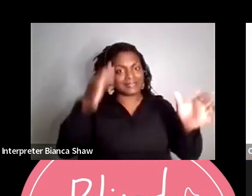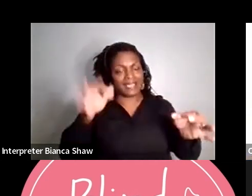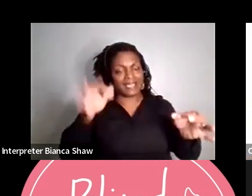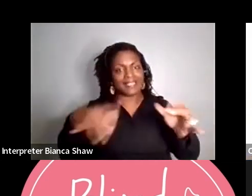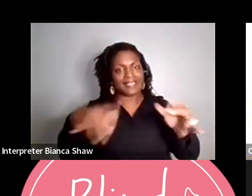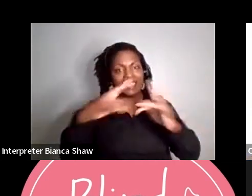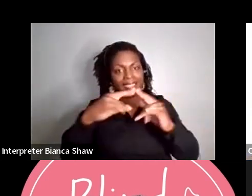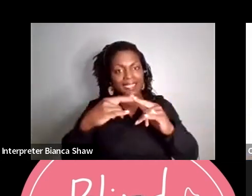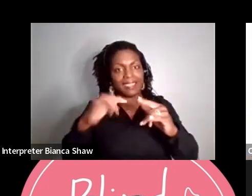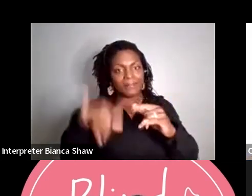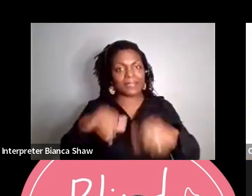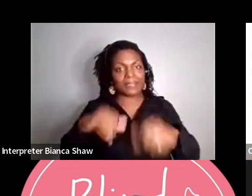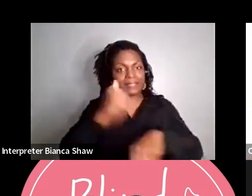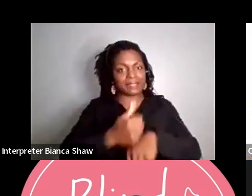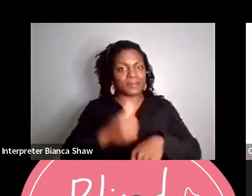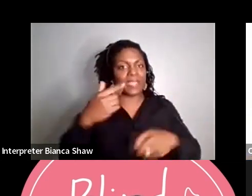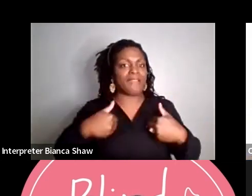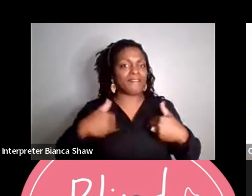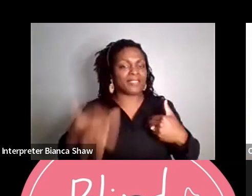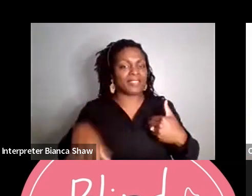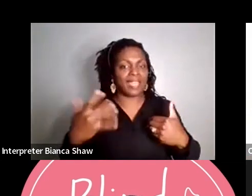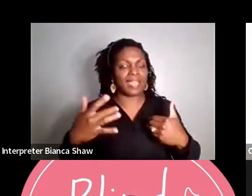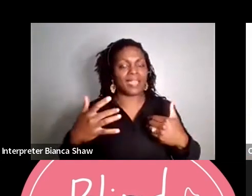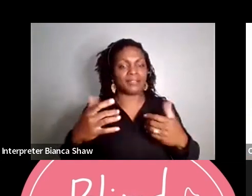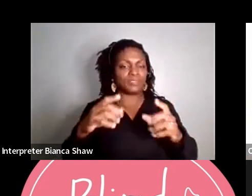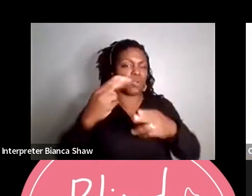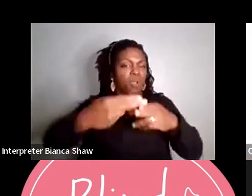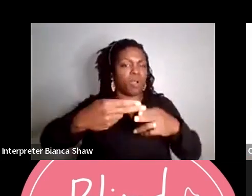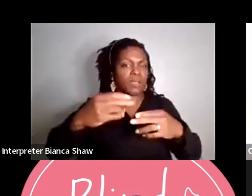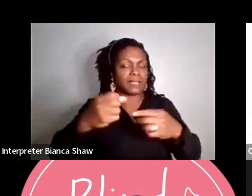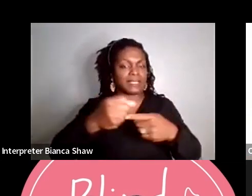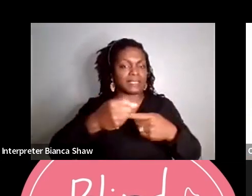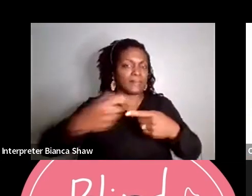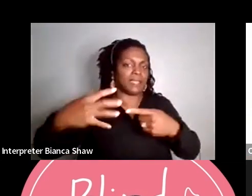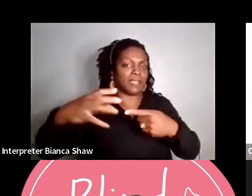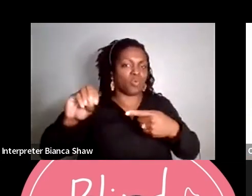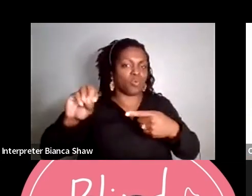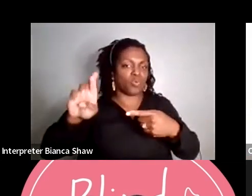There's something called the expanded core curriculum and that is something that really just takes it a step further for these kids.